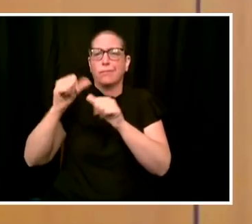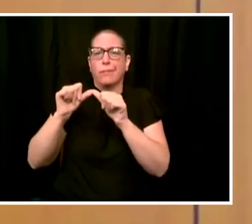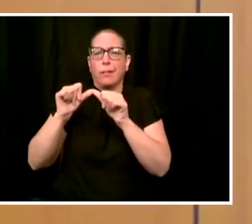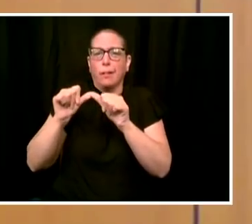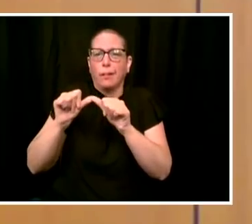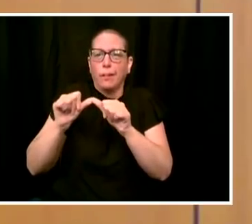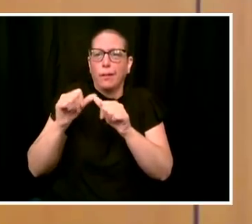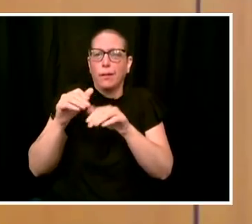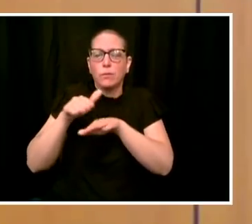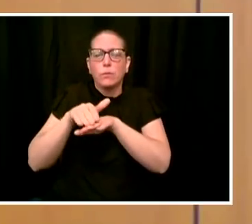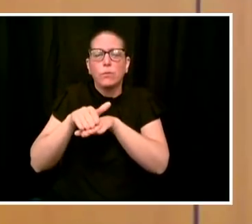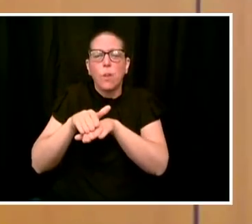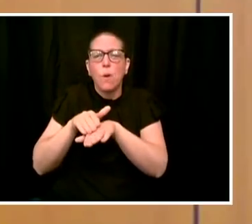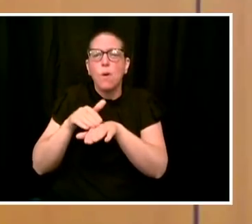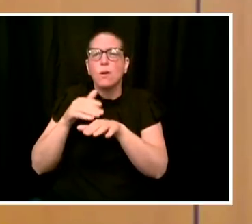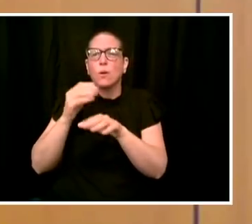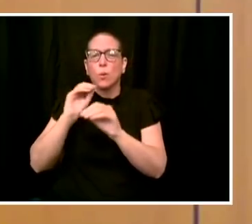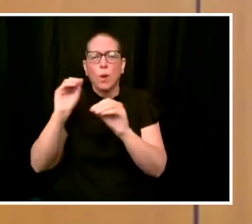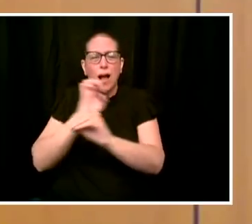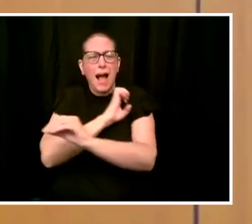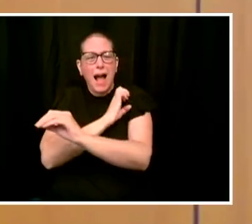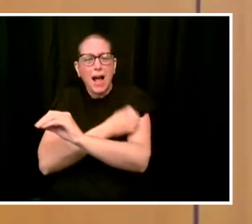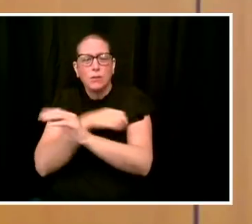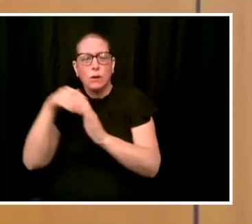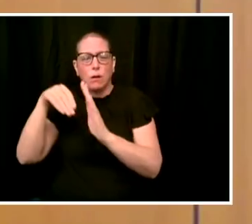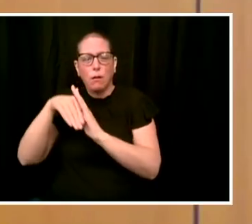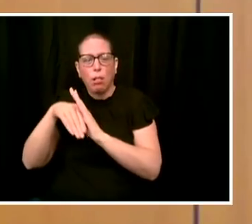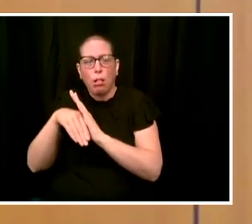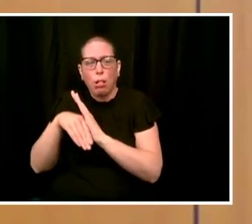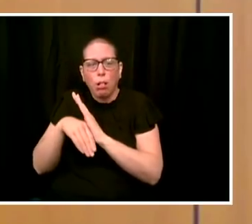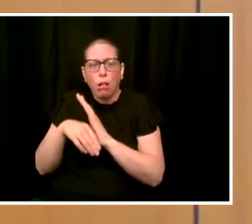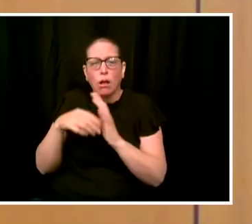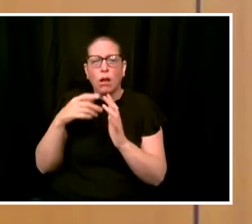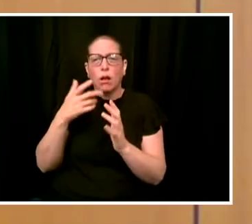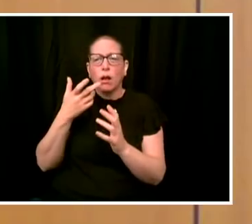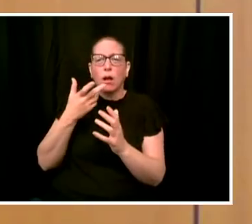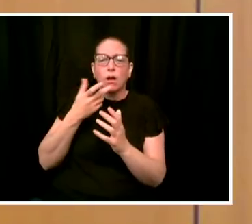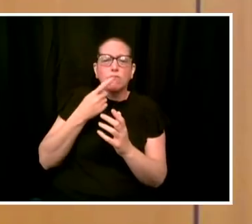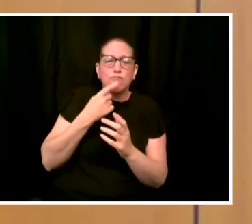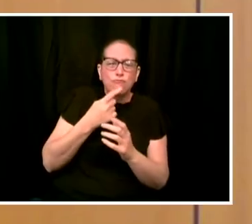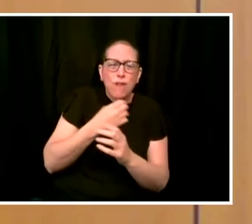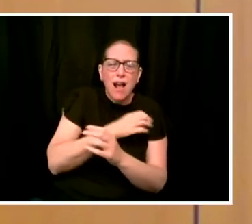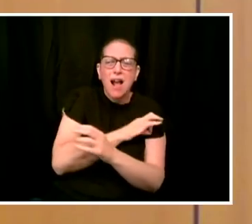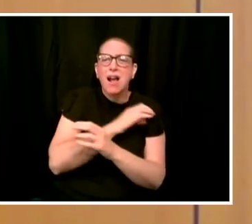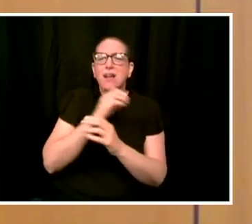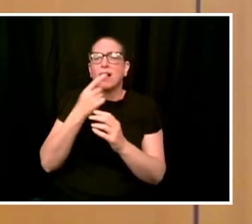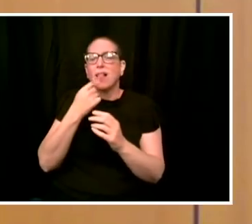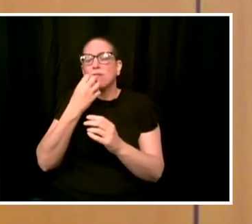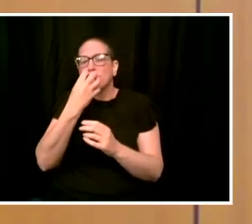BUT IF THEY HAVE A FEVER, THEIR ENERGY IS OFF,